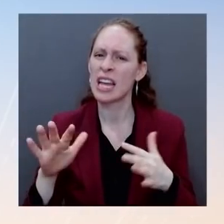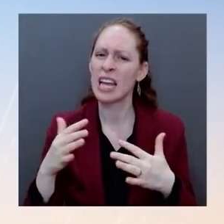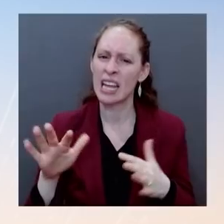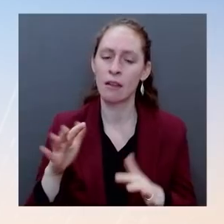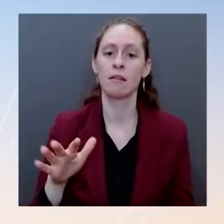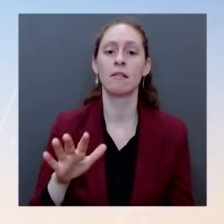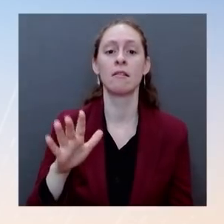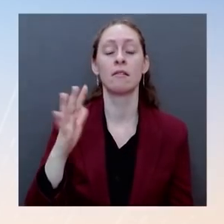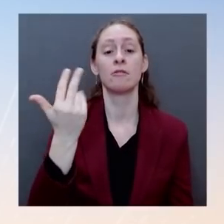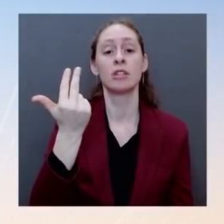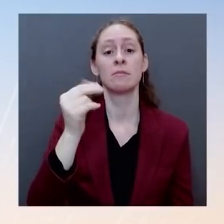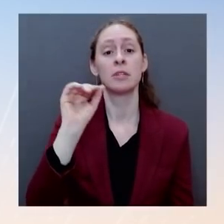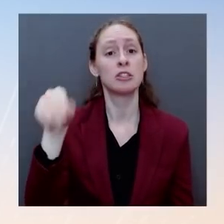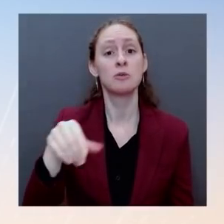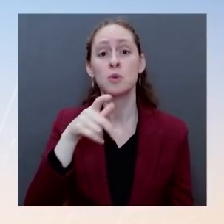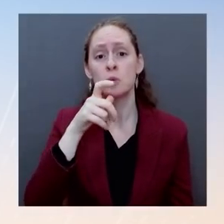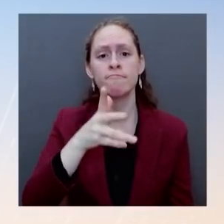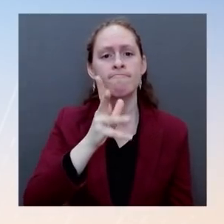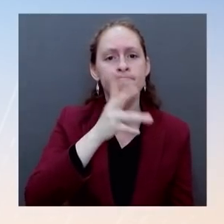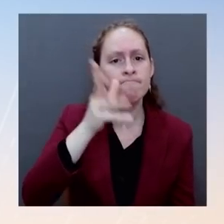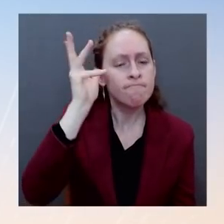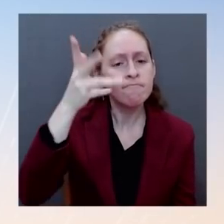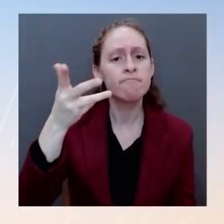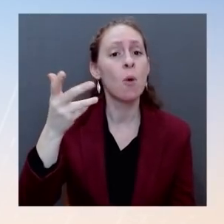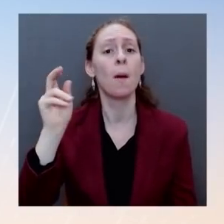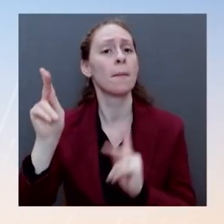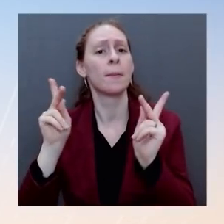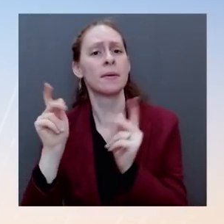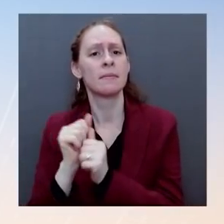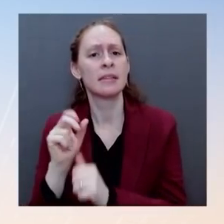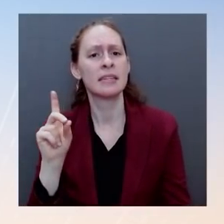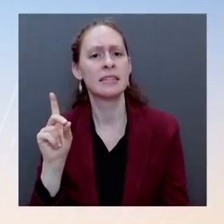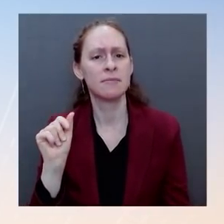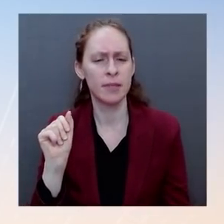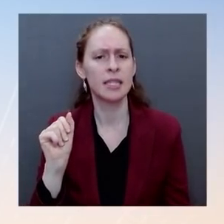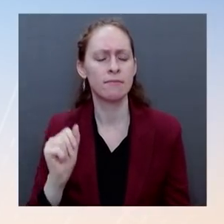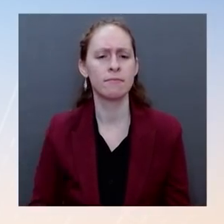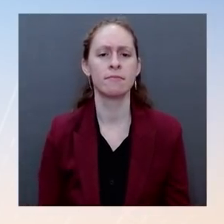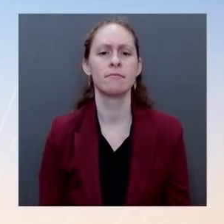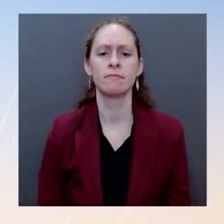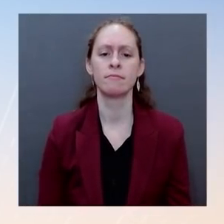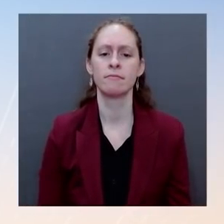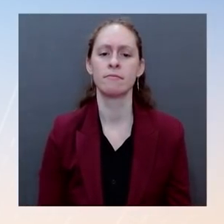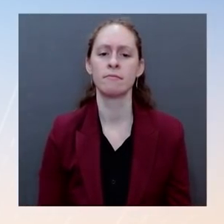So, I think that you have a tool that is delivering relief to working families right now.